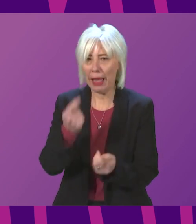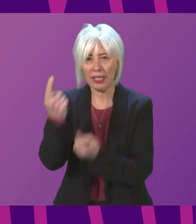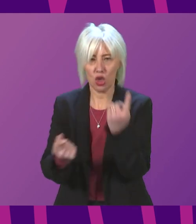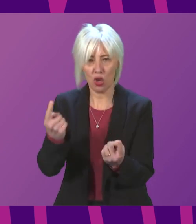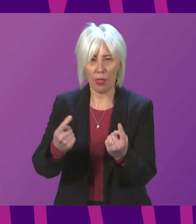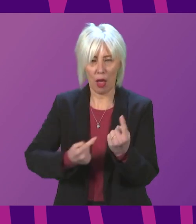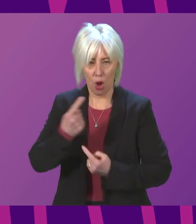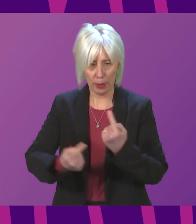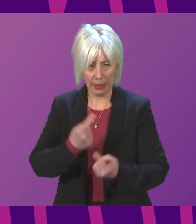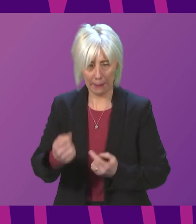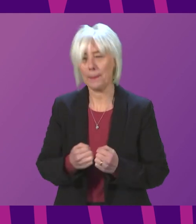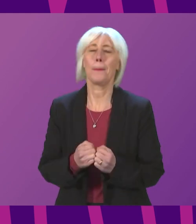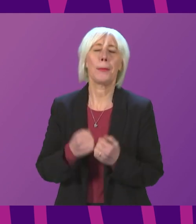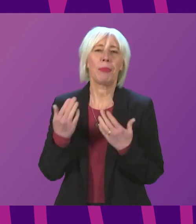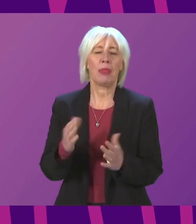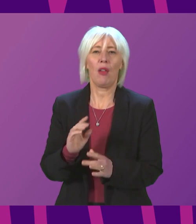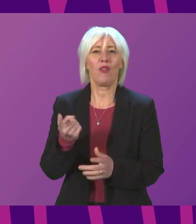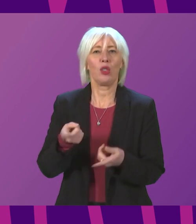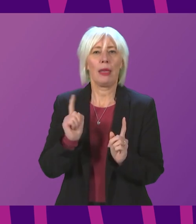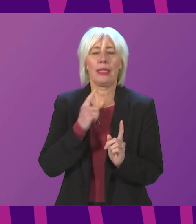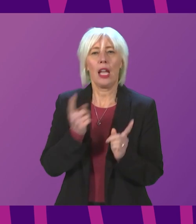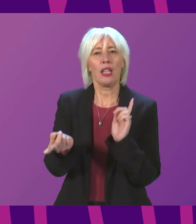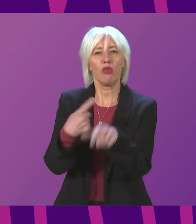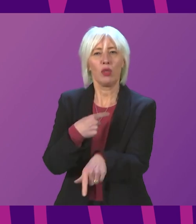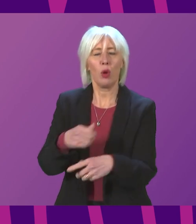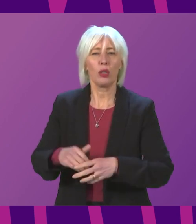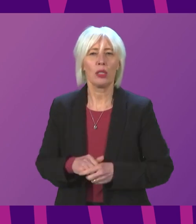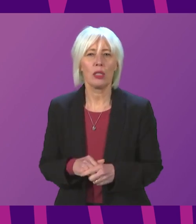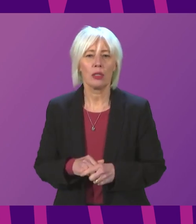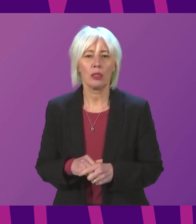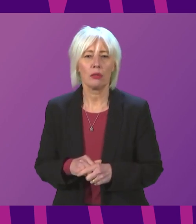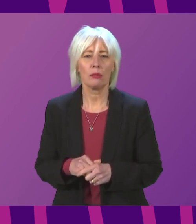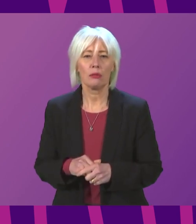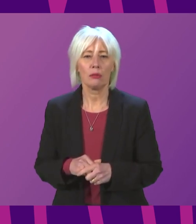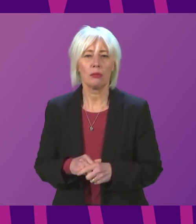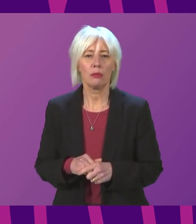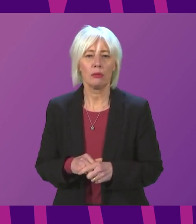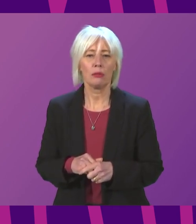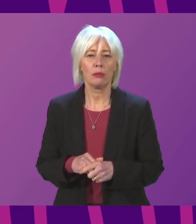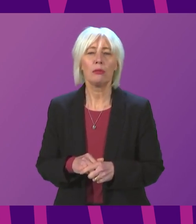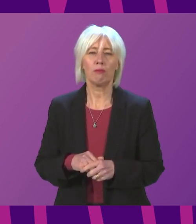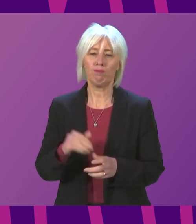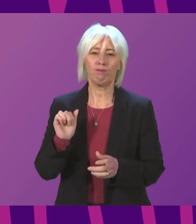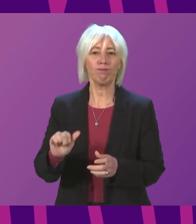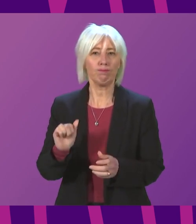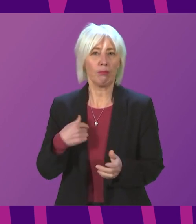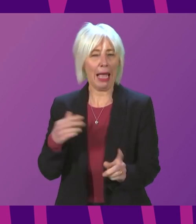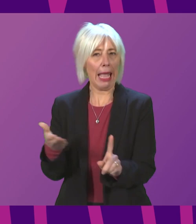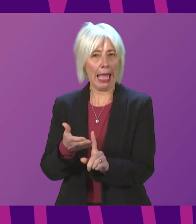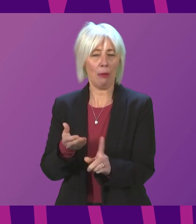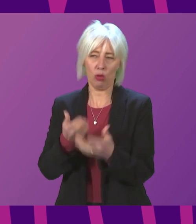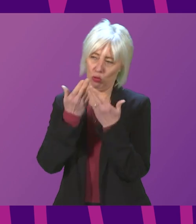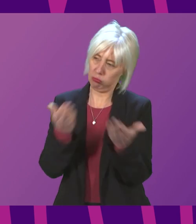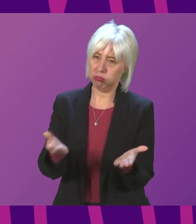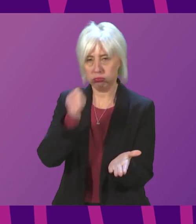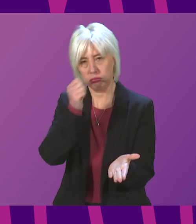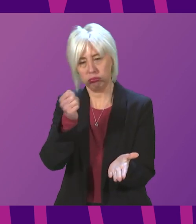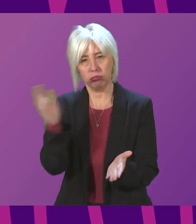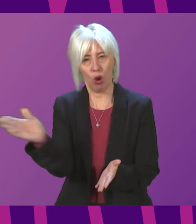I always seek to do so, Presiding Officer.